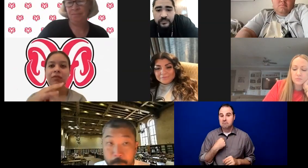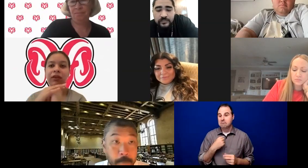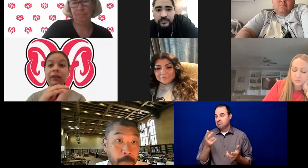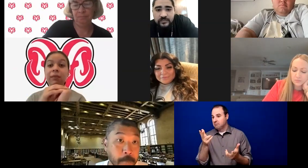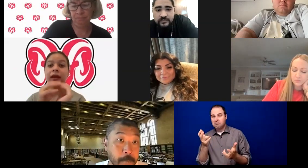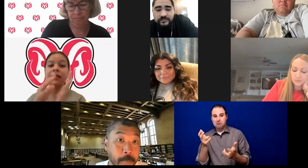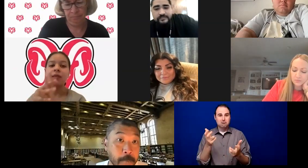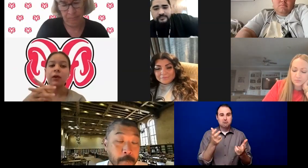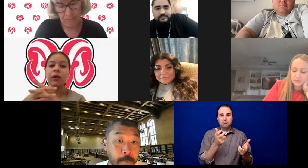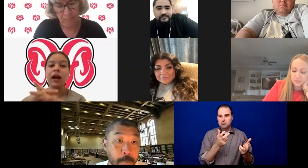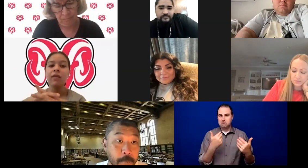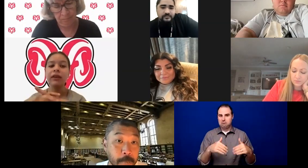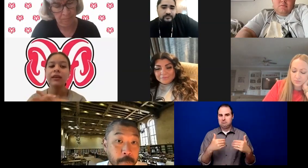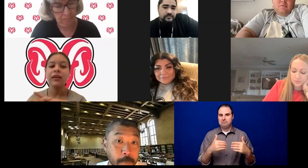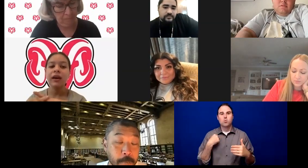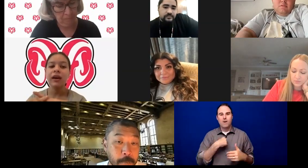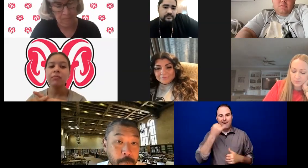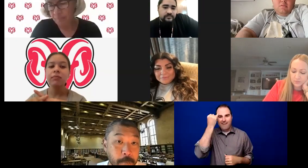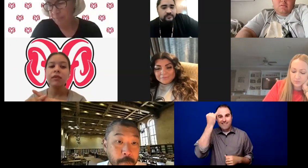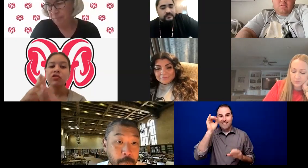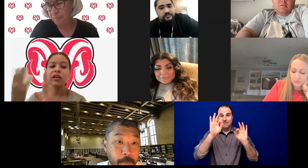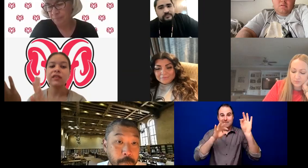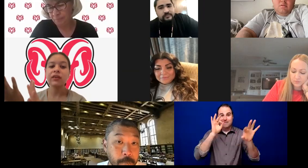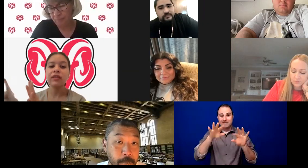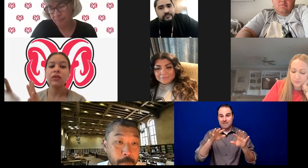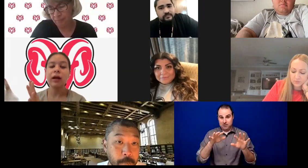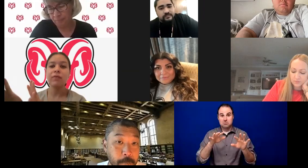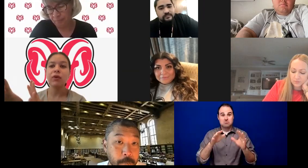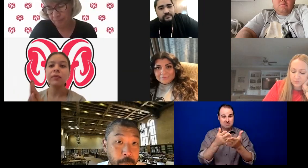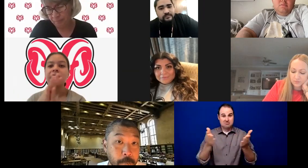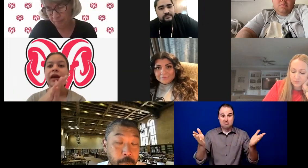for like some of the ideas we already have, like especially considering like the new platforms.